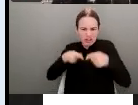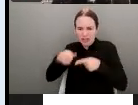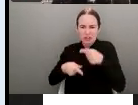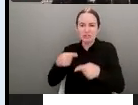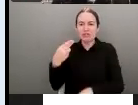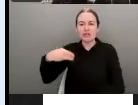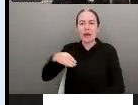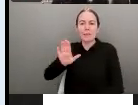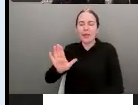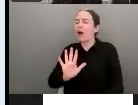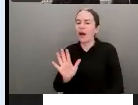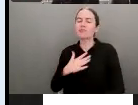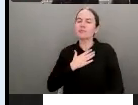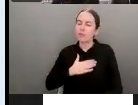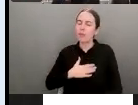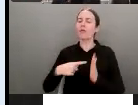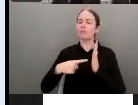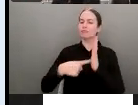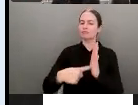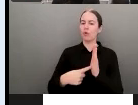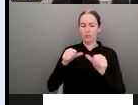of testing accessibility.